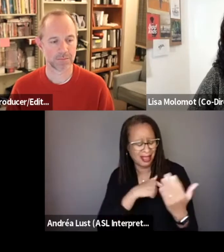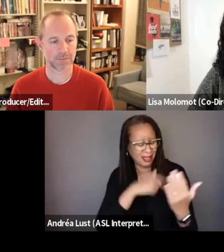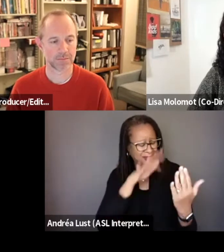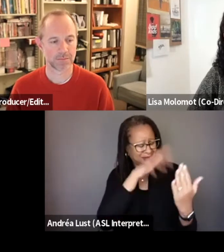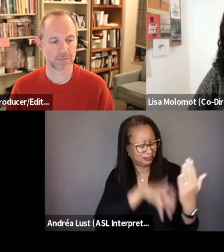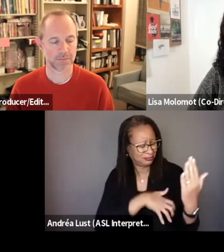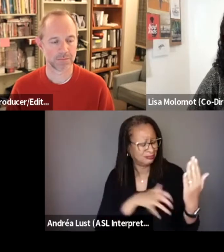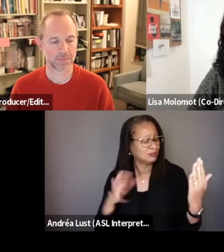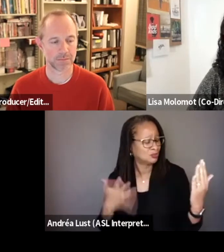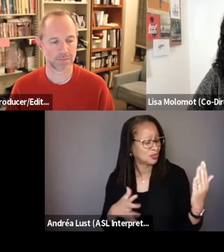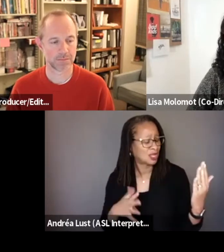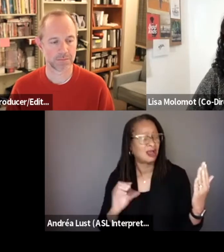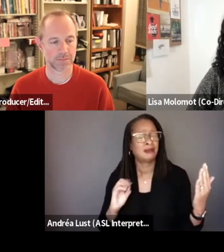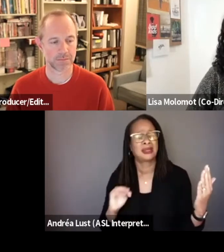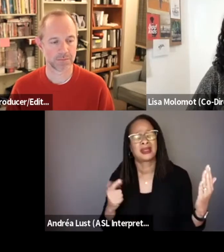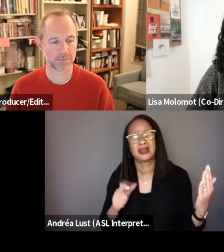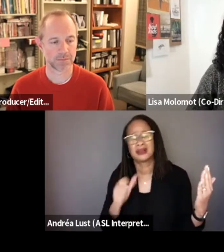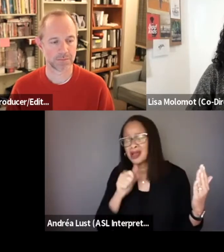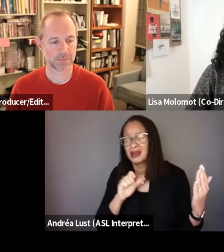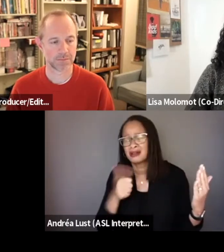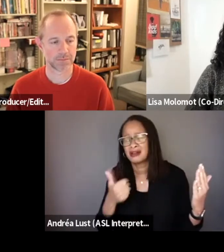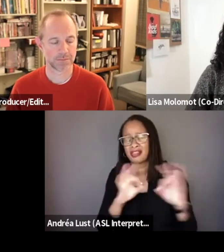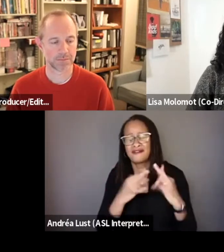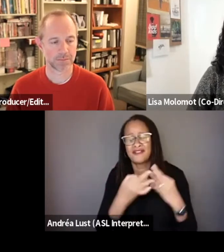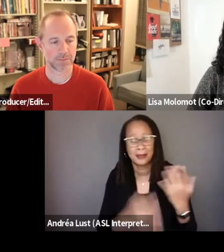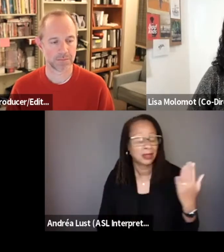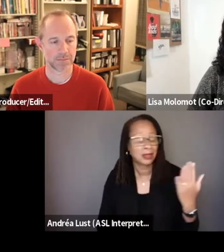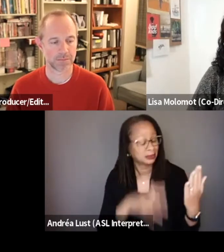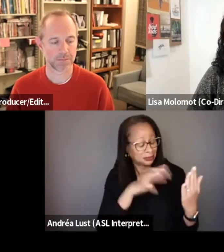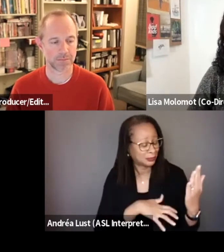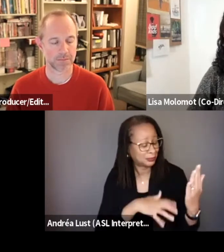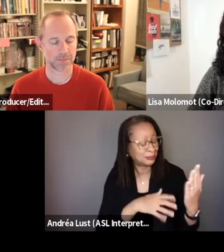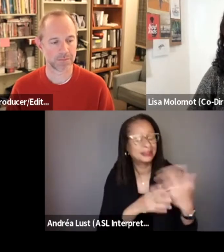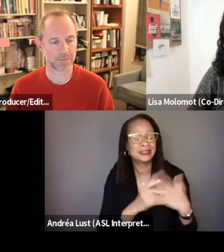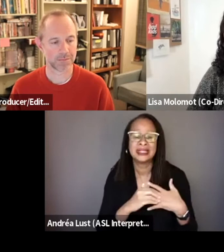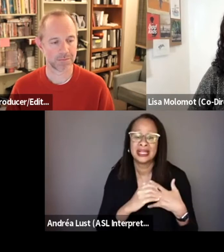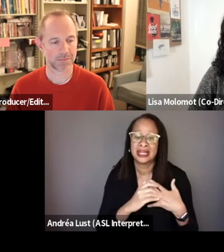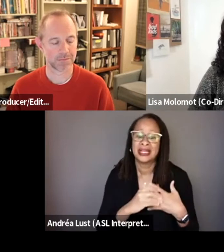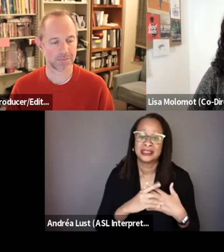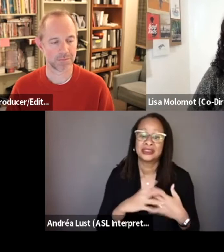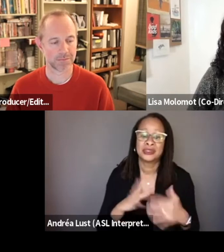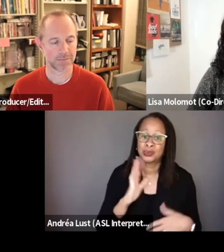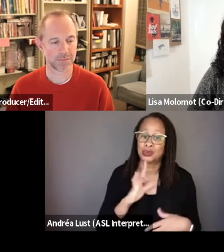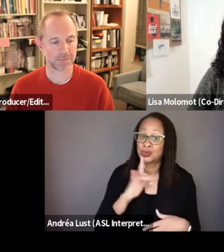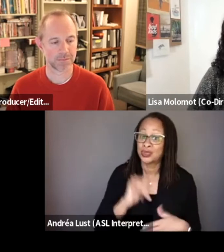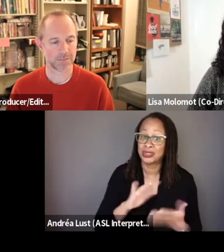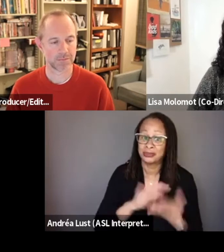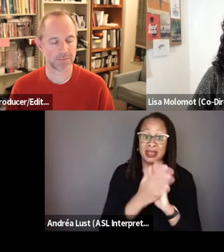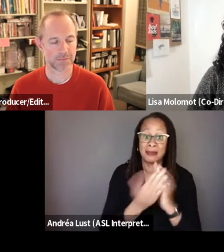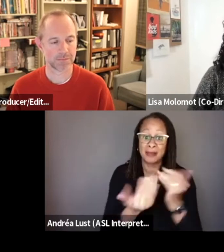oh god, not another family to film with. It was really starting to get overwhelming,